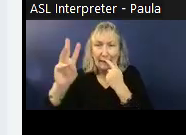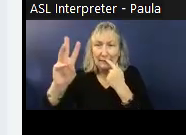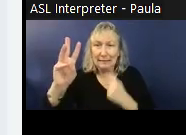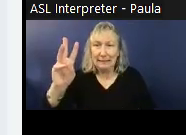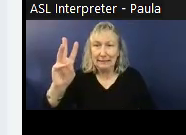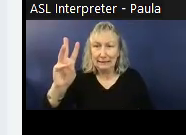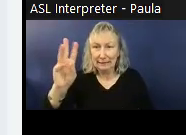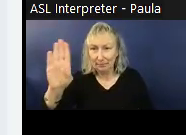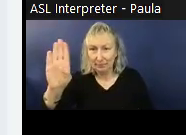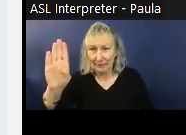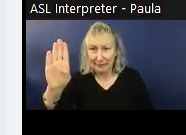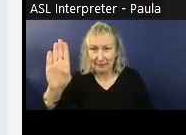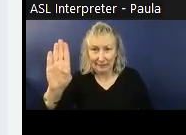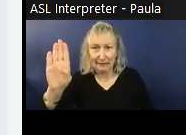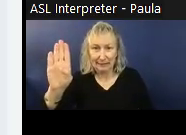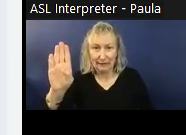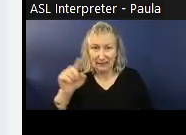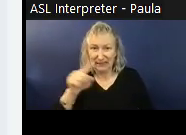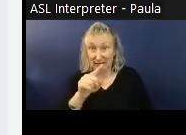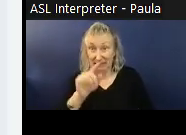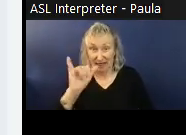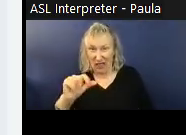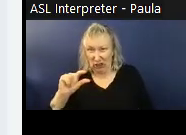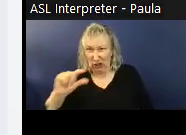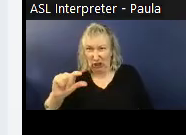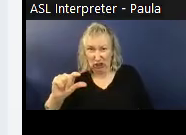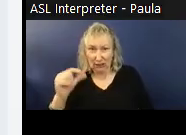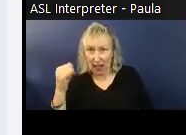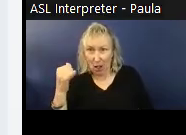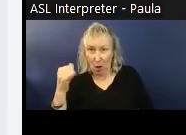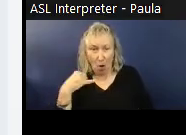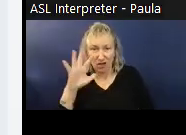We are deleting 6B in its entirety.